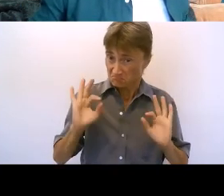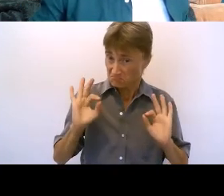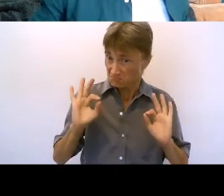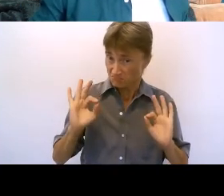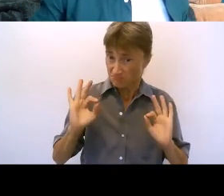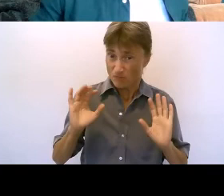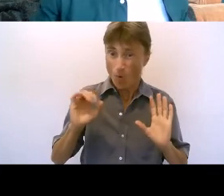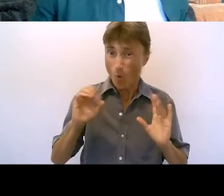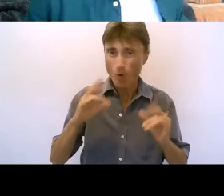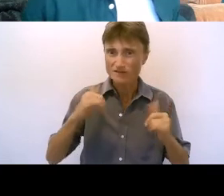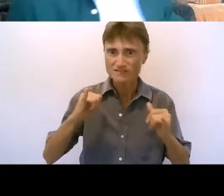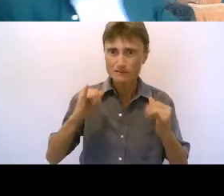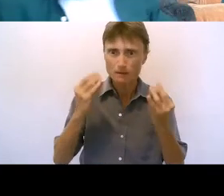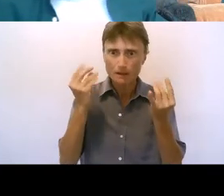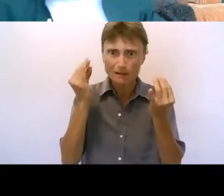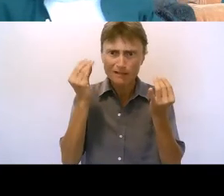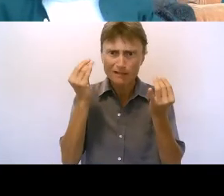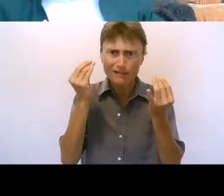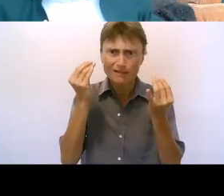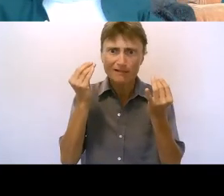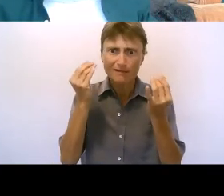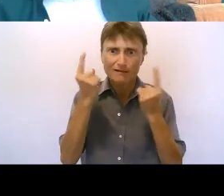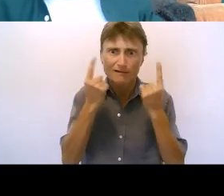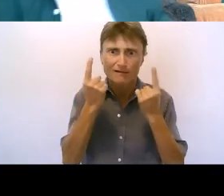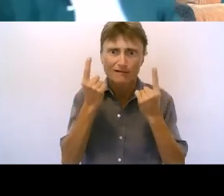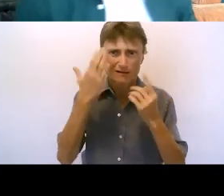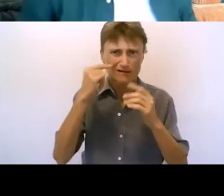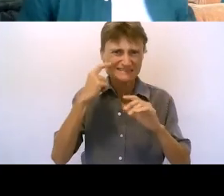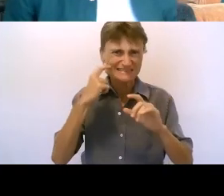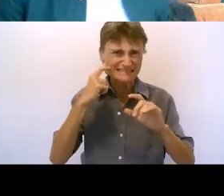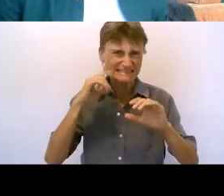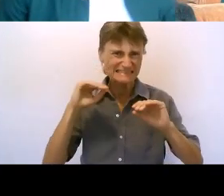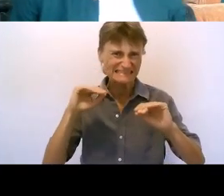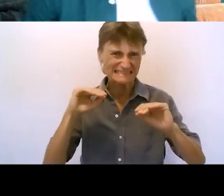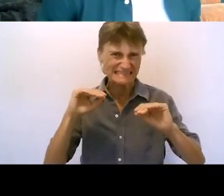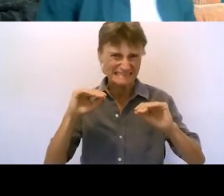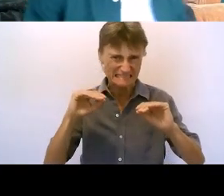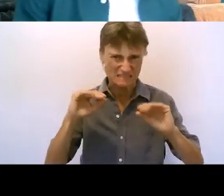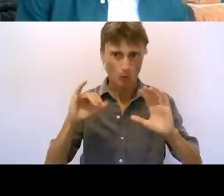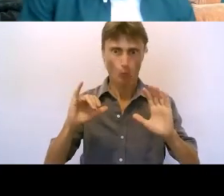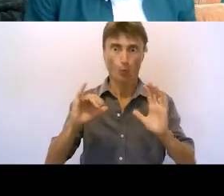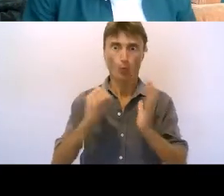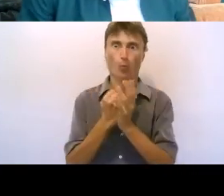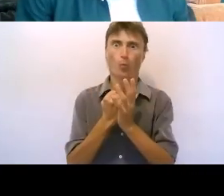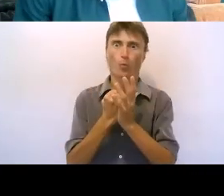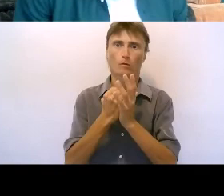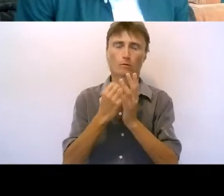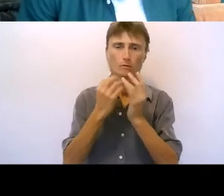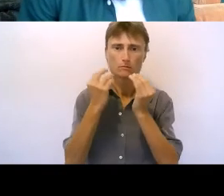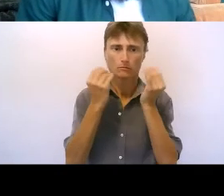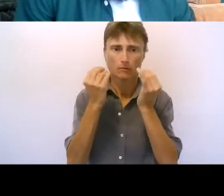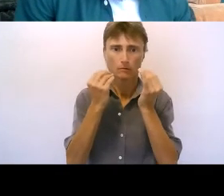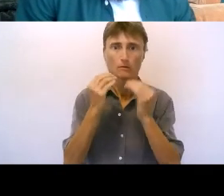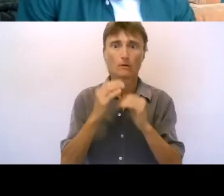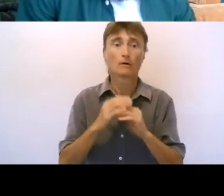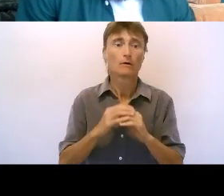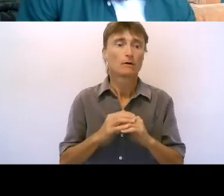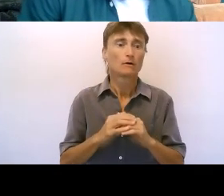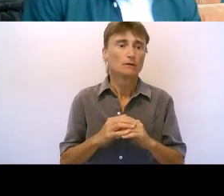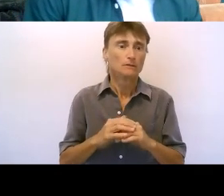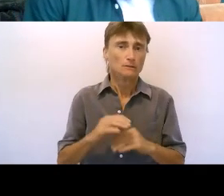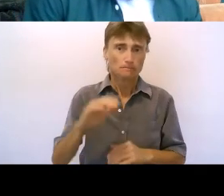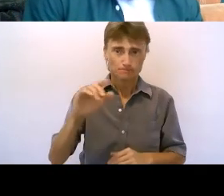I'm checking the questions doc. Nope I think actually something that I, I've learned